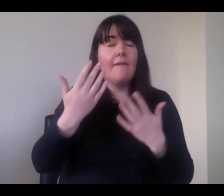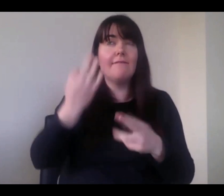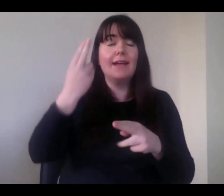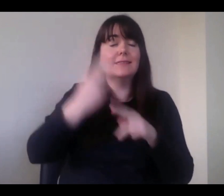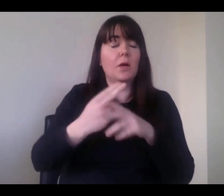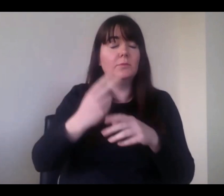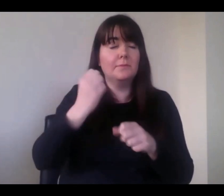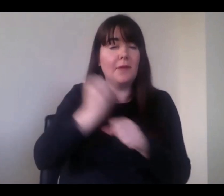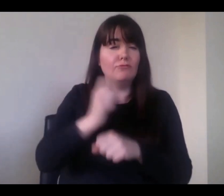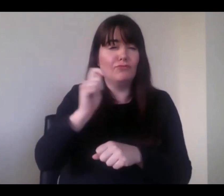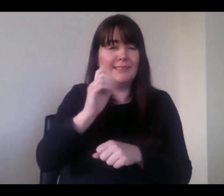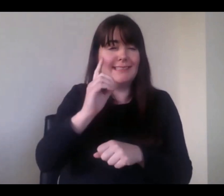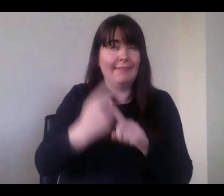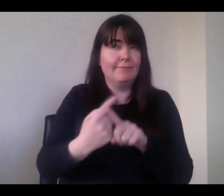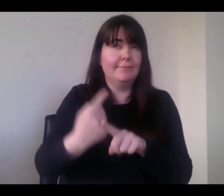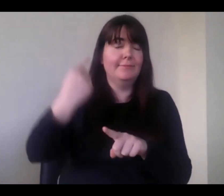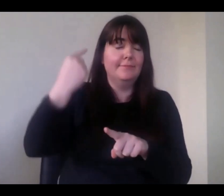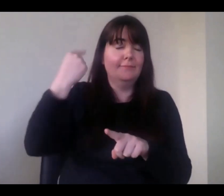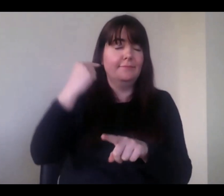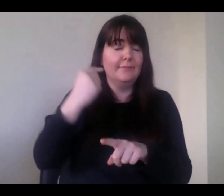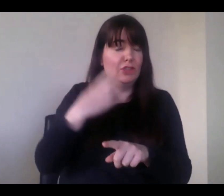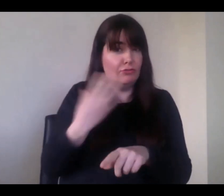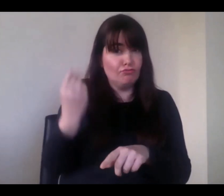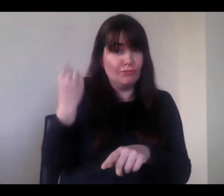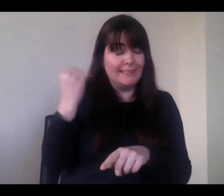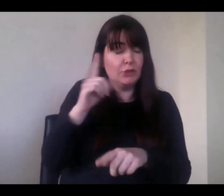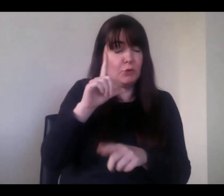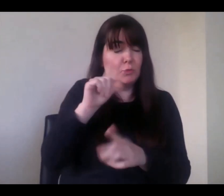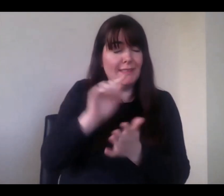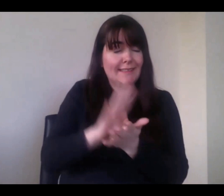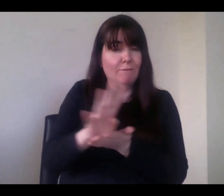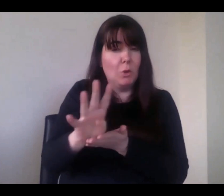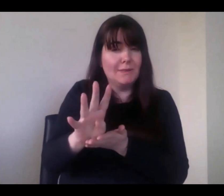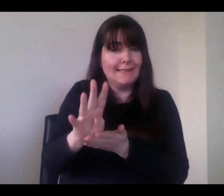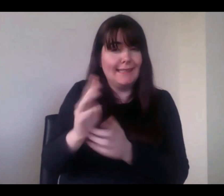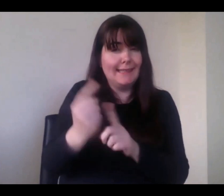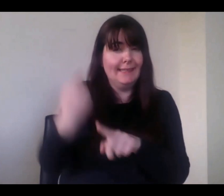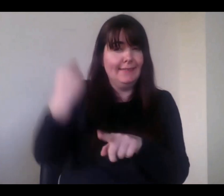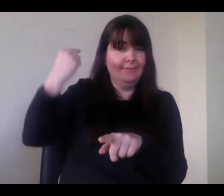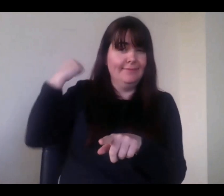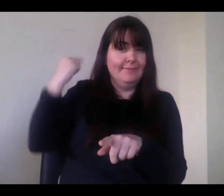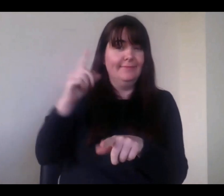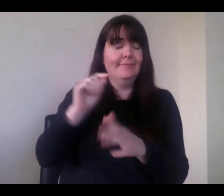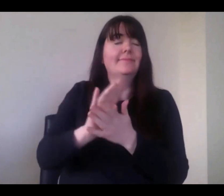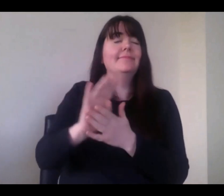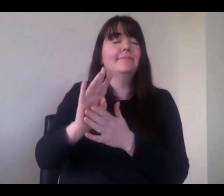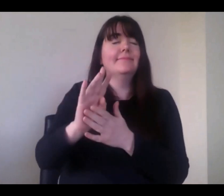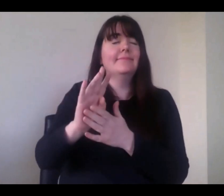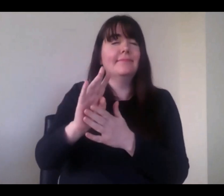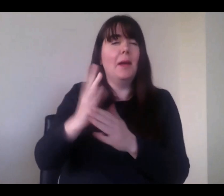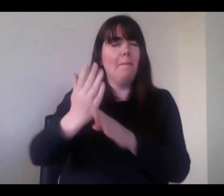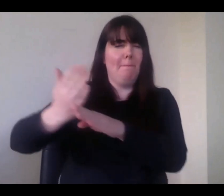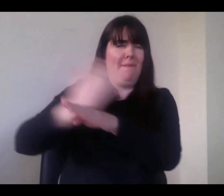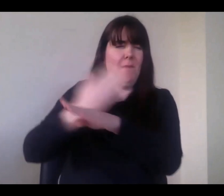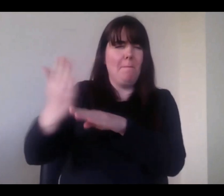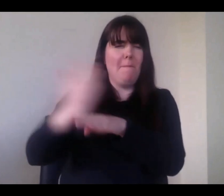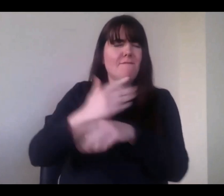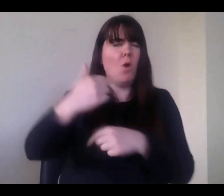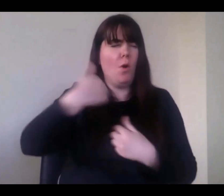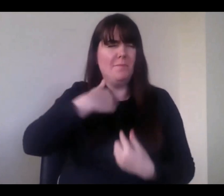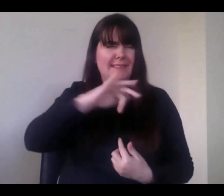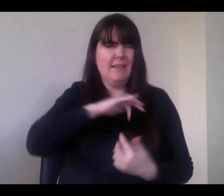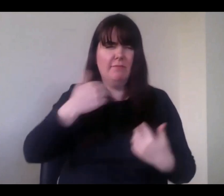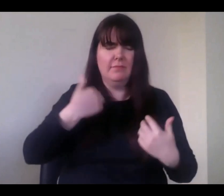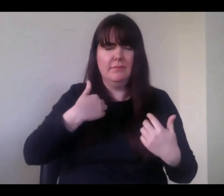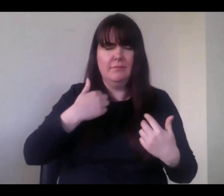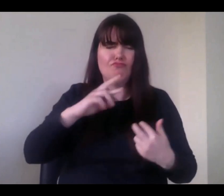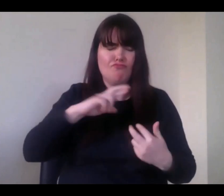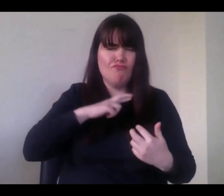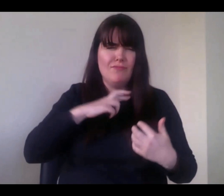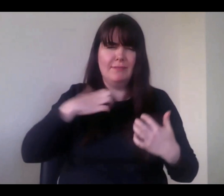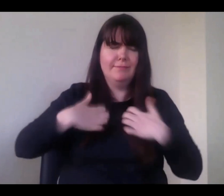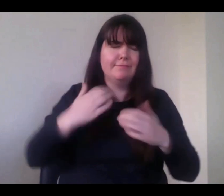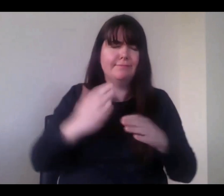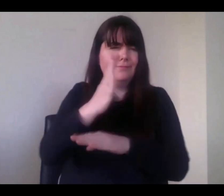with you. I heard about Teresa Deevy, I think, in 2014, so relatively recently before you, Jonathan